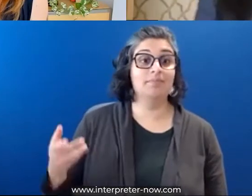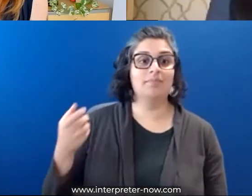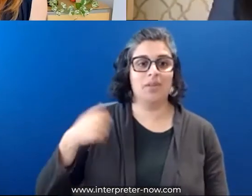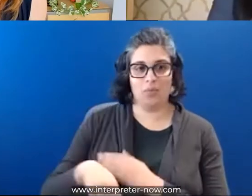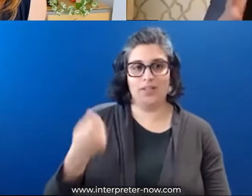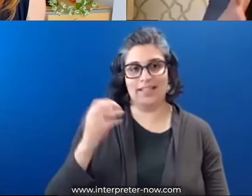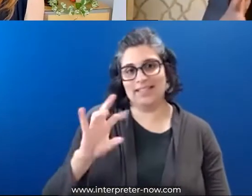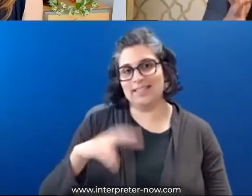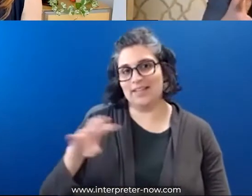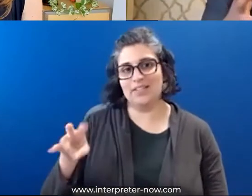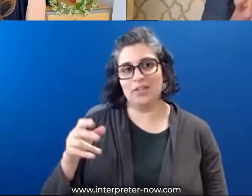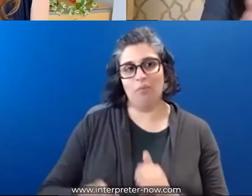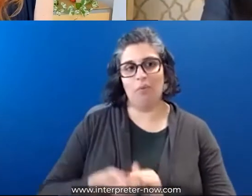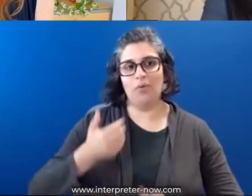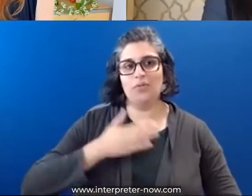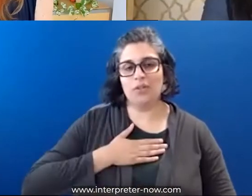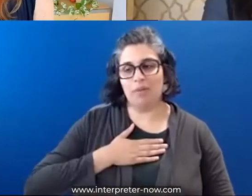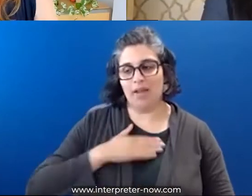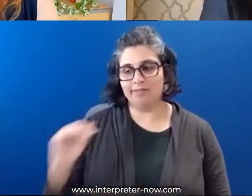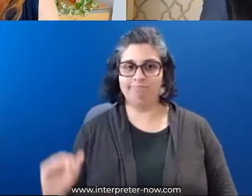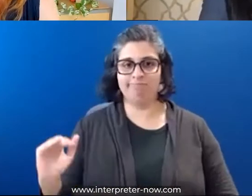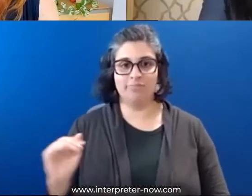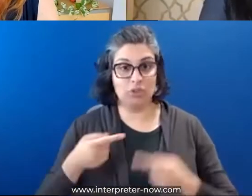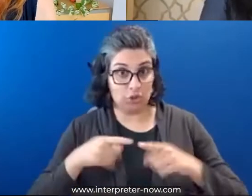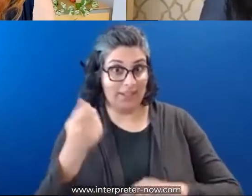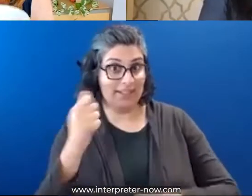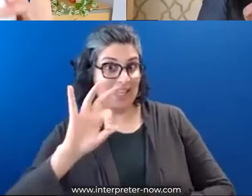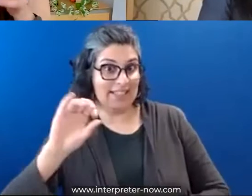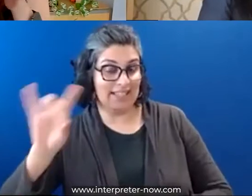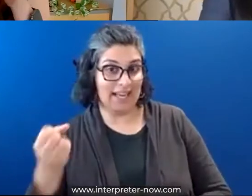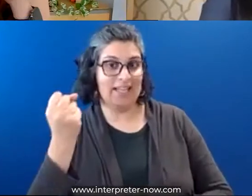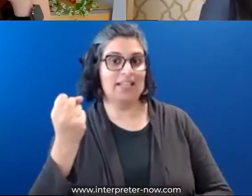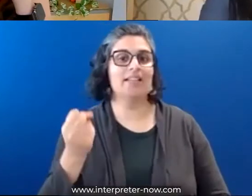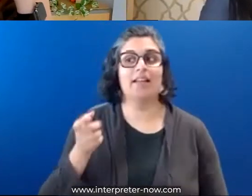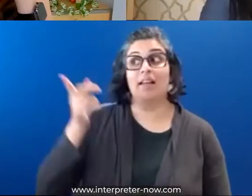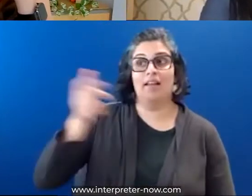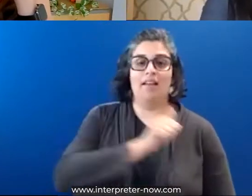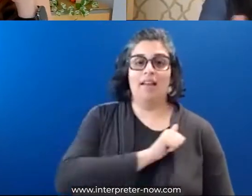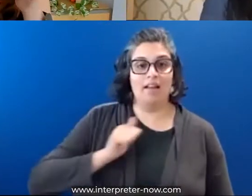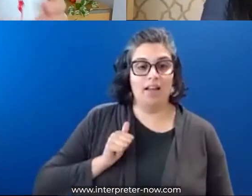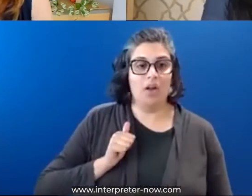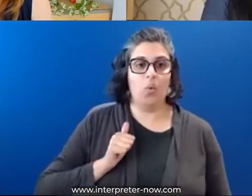So, most of my youth was in the 80s. In the 80s in Atlanta, it was very much a divided town.